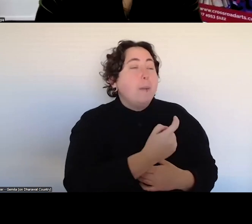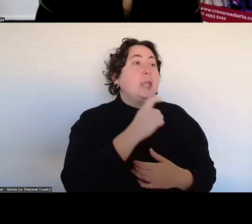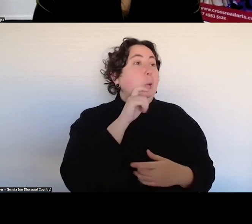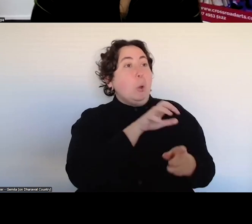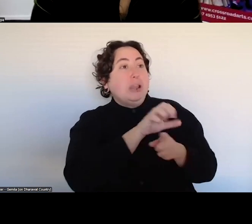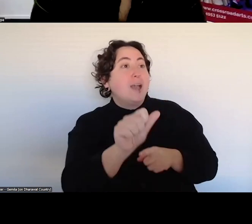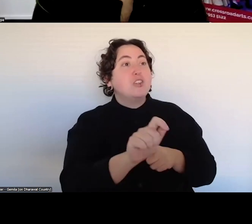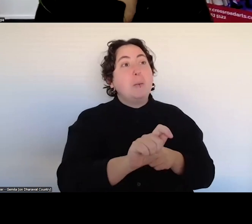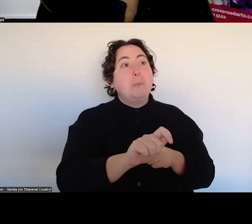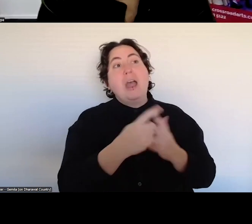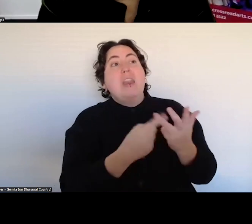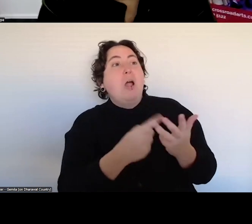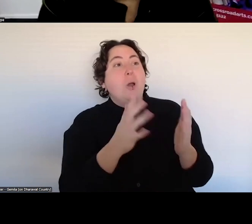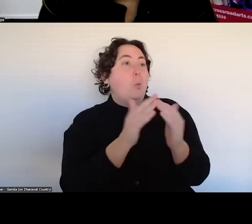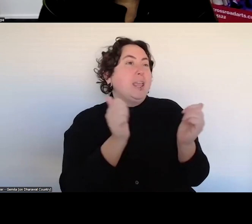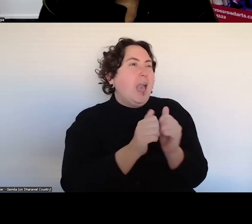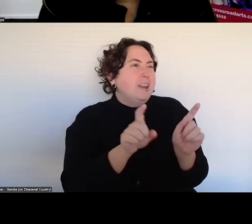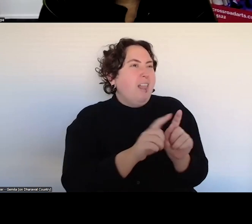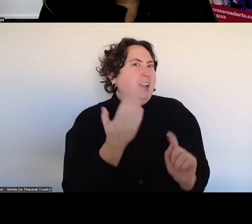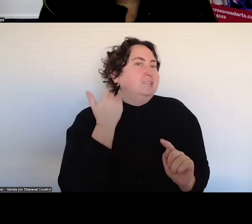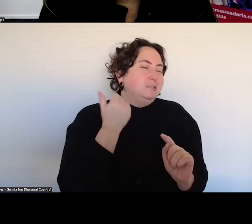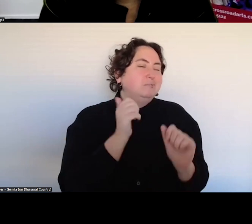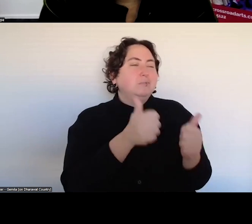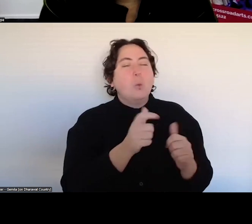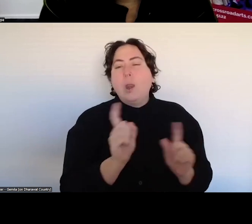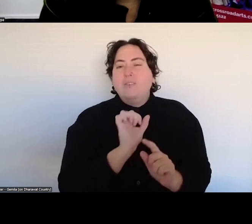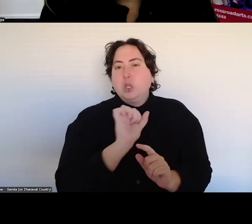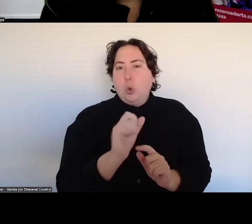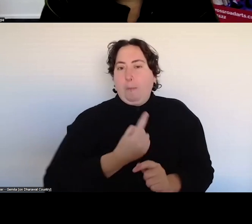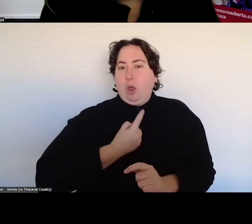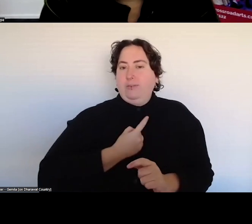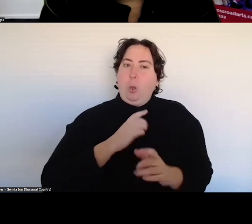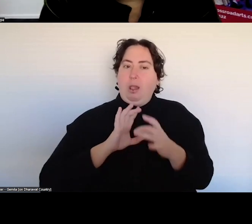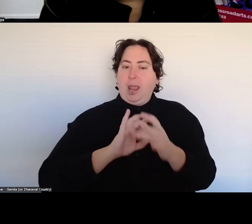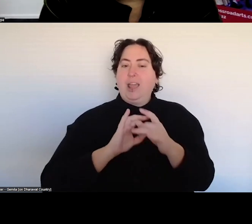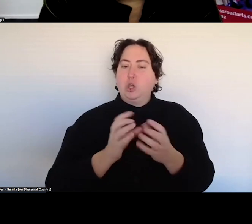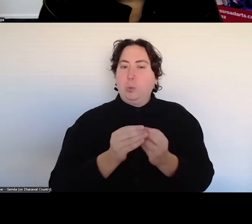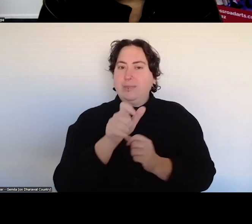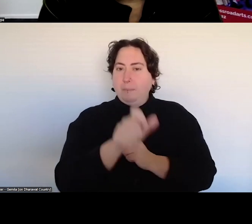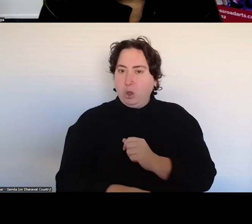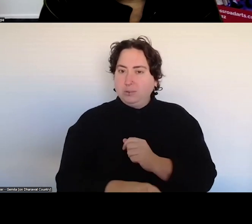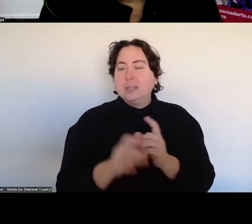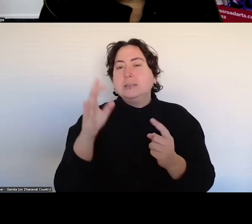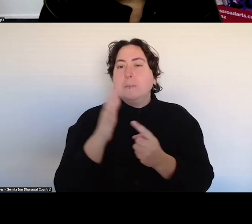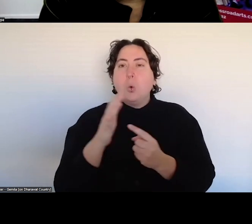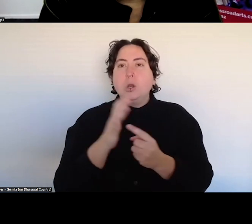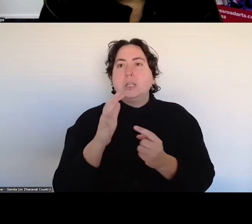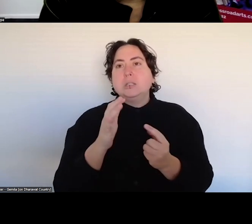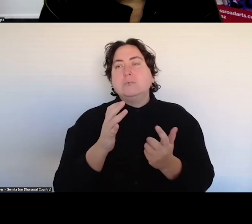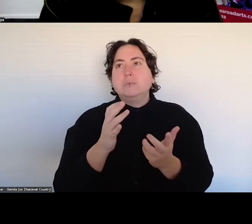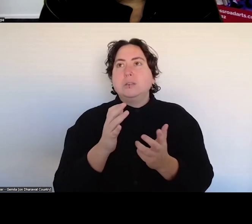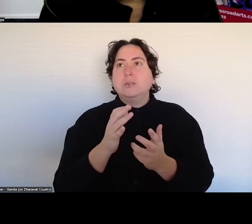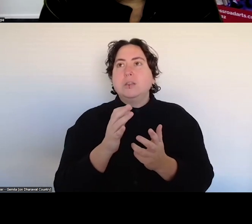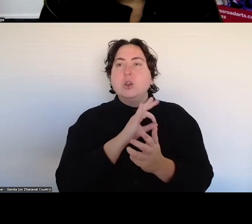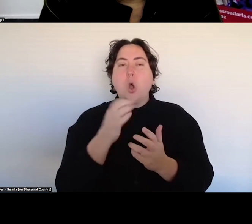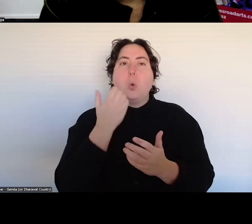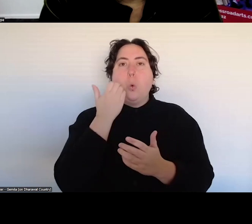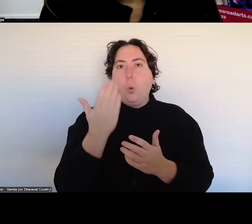whatever your connection is with that individual, it's important to break away from the standard